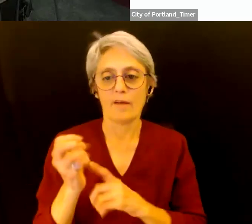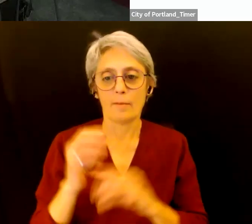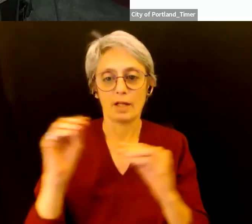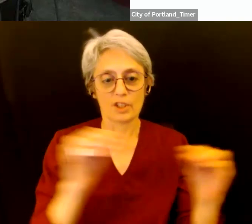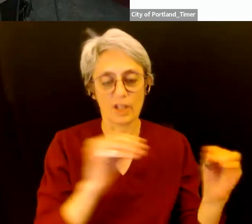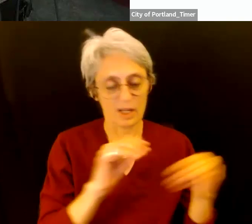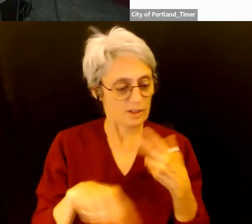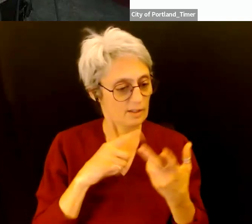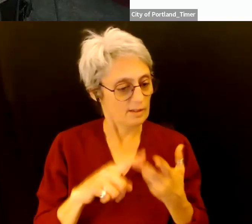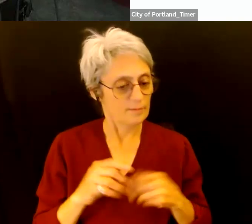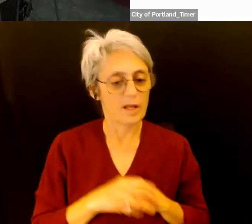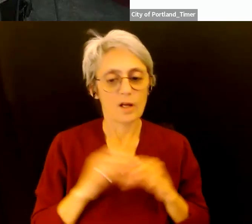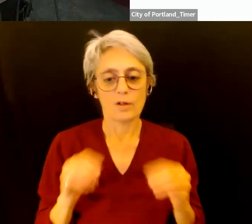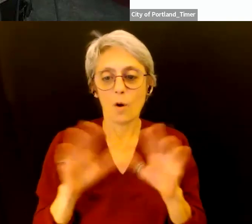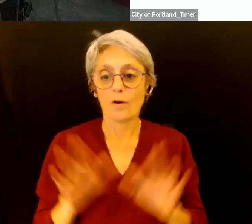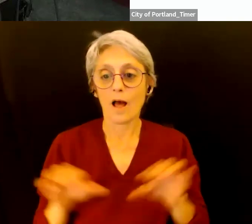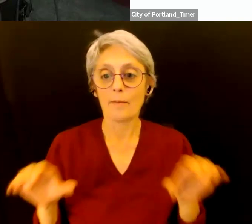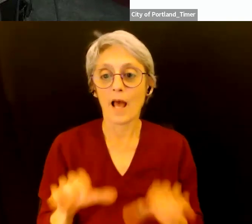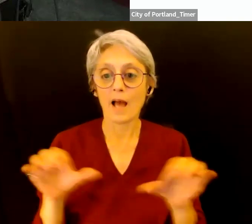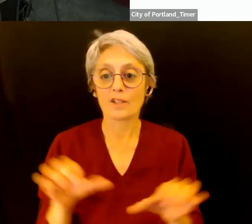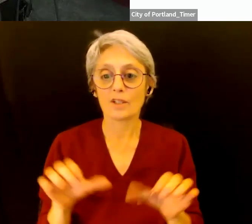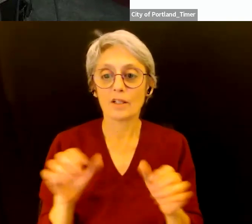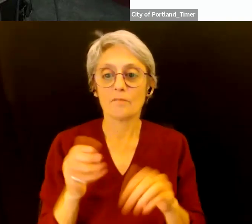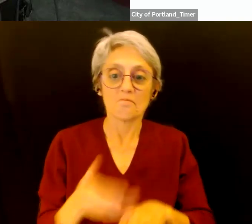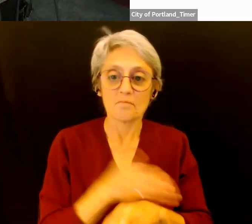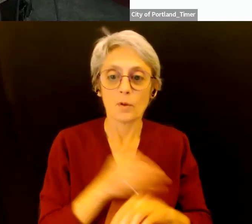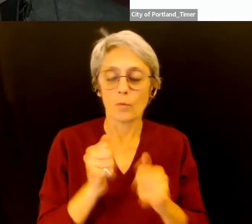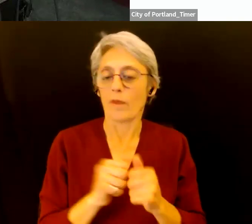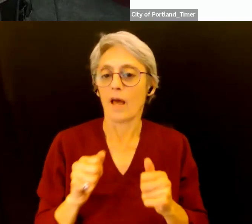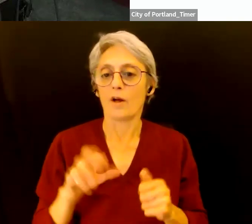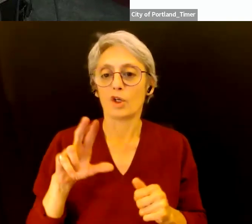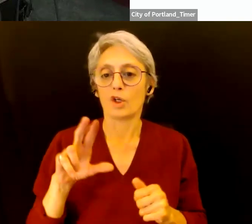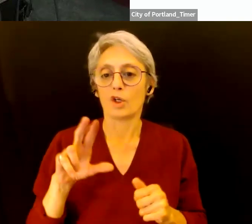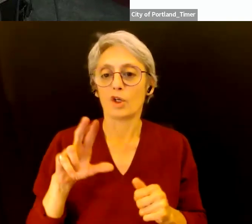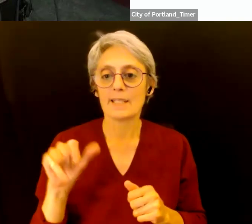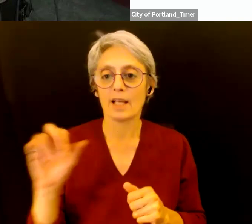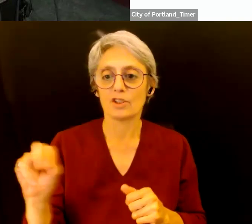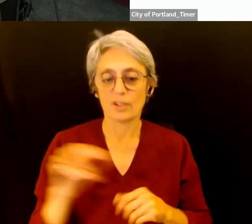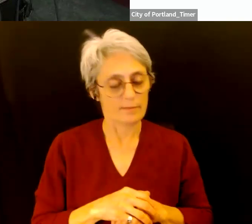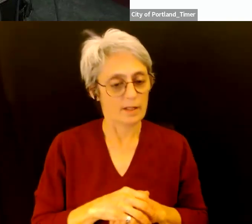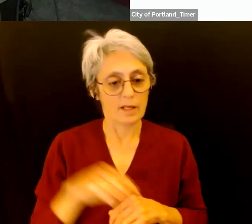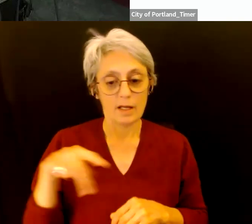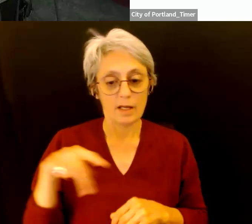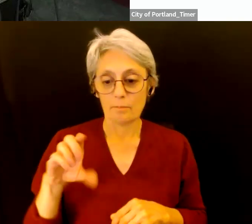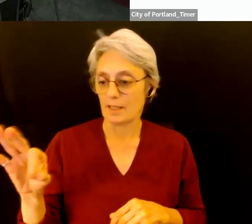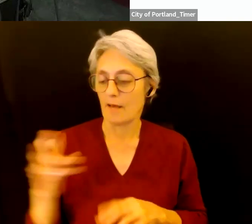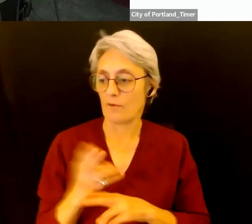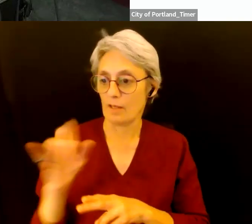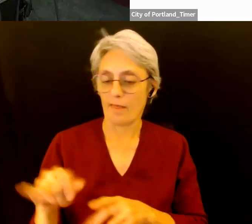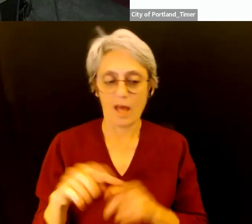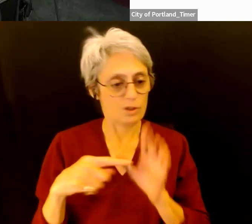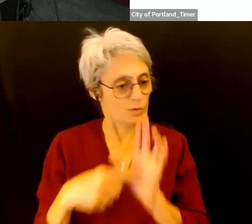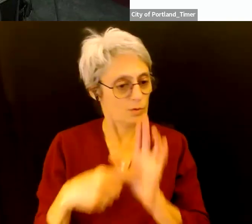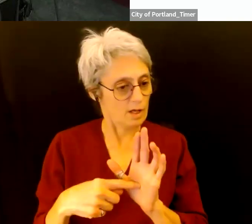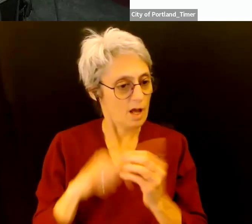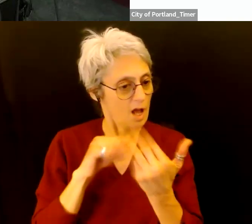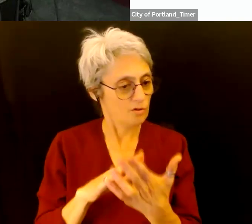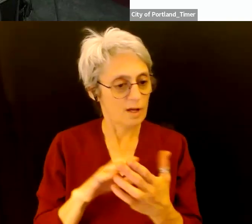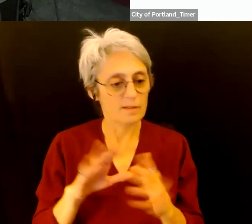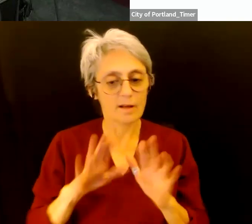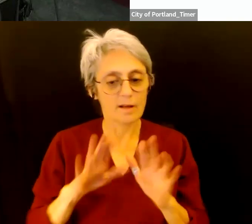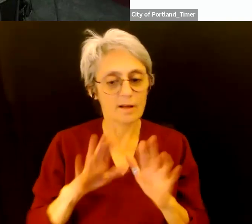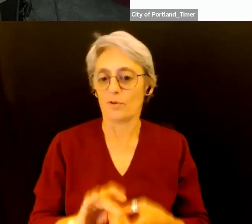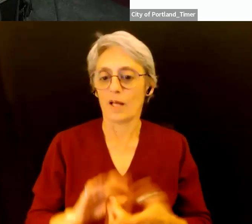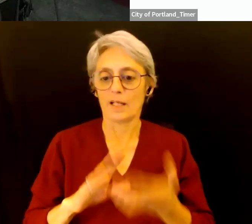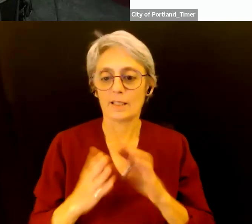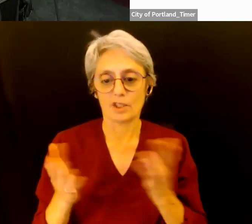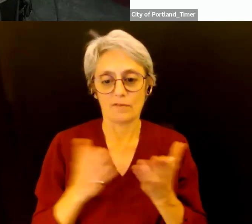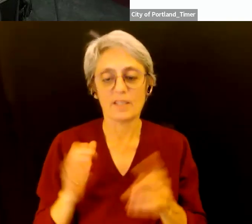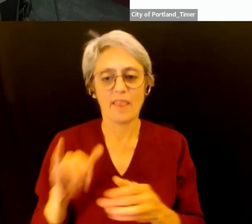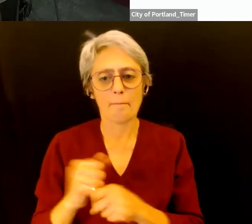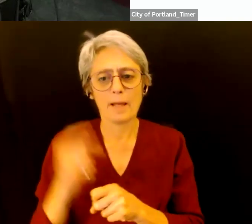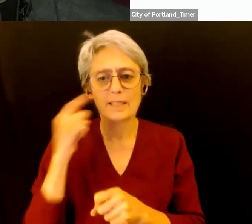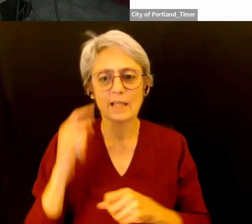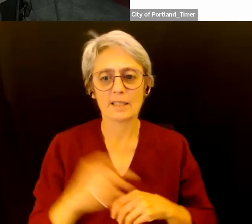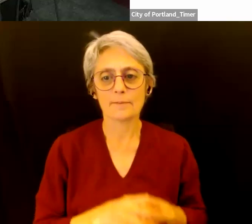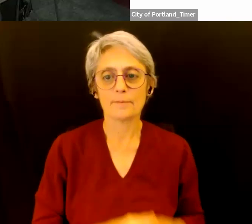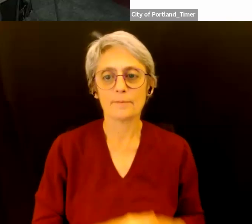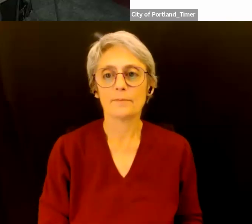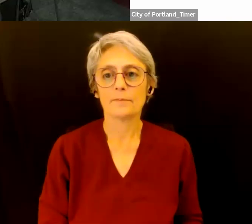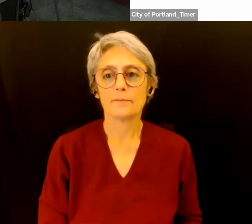And there's no climate action without urbanization. So using PSEF to address climate-related city services make sense.